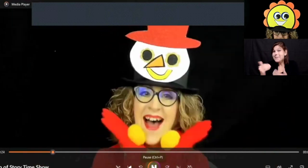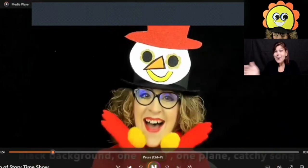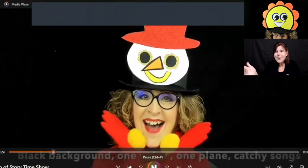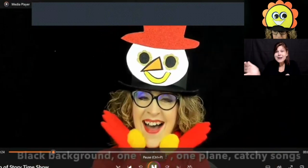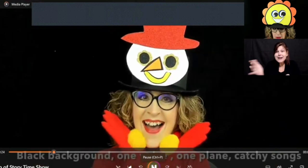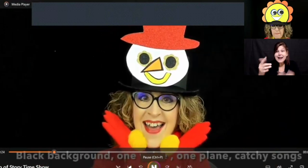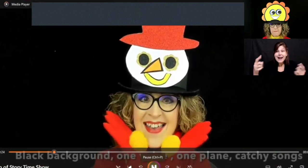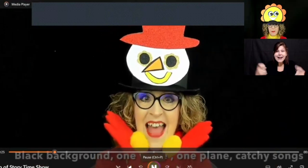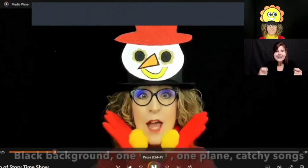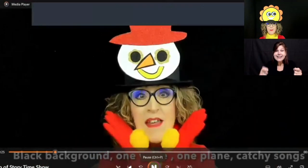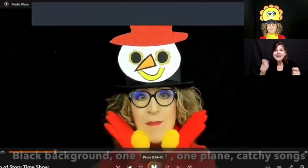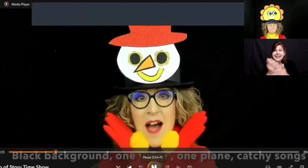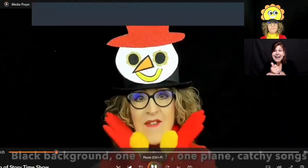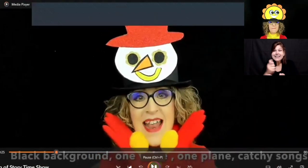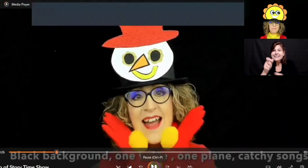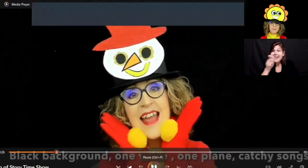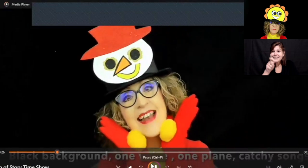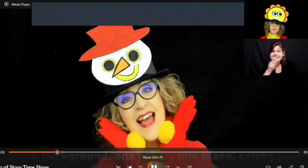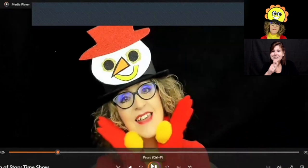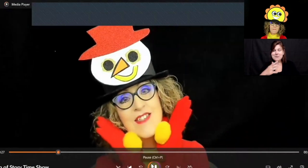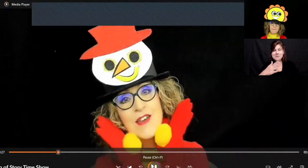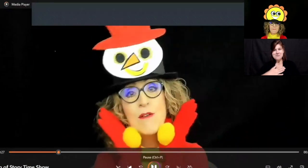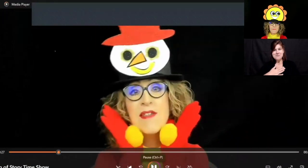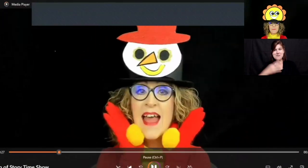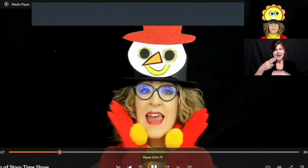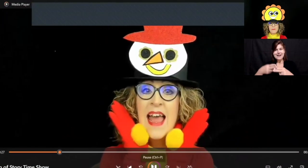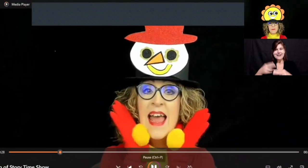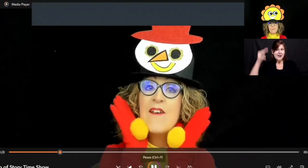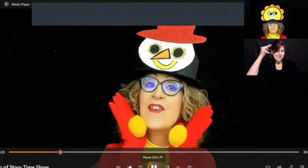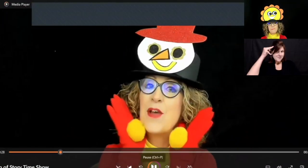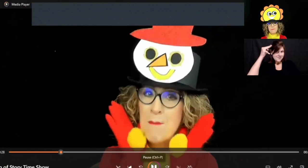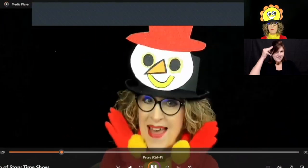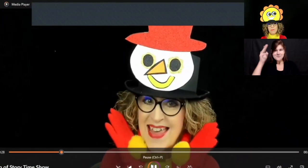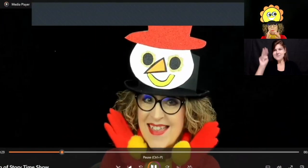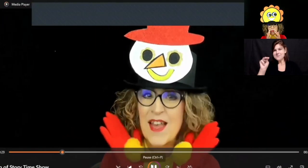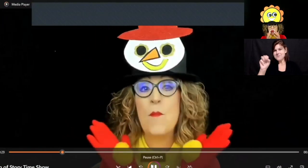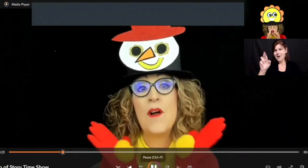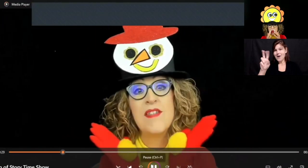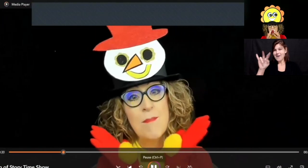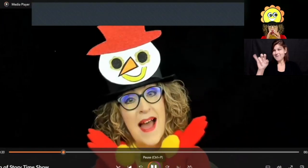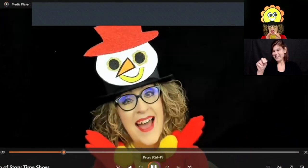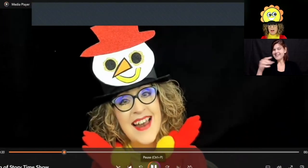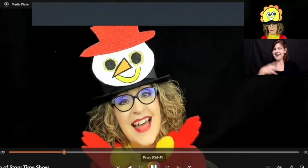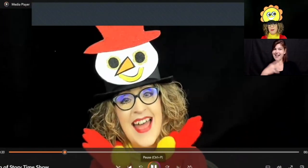My name is Marvin And I'd like to say If you make someone smile